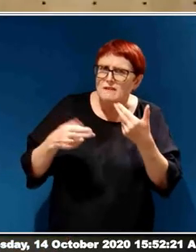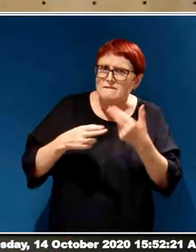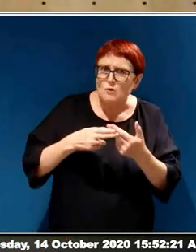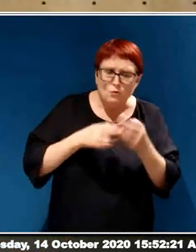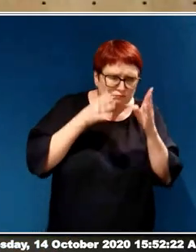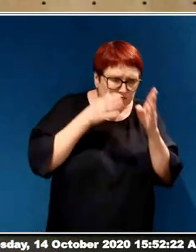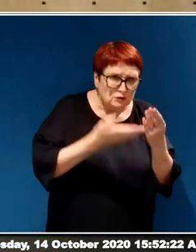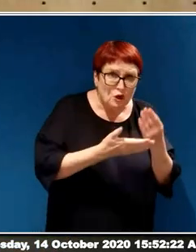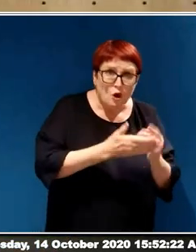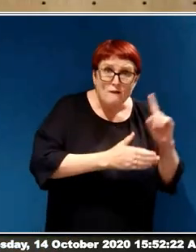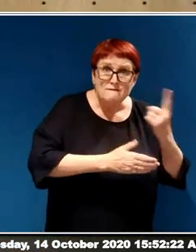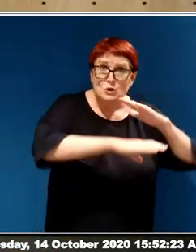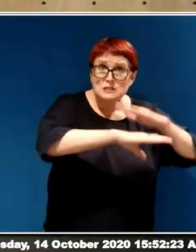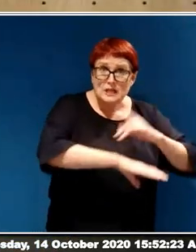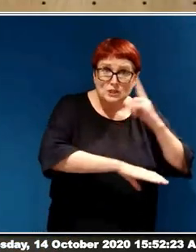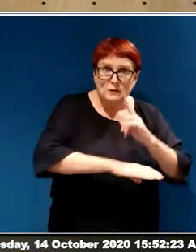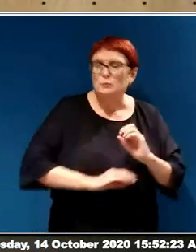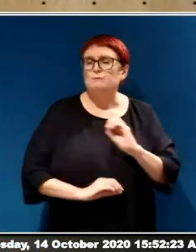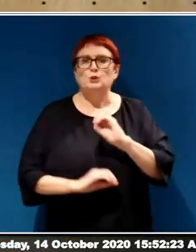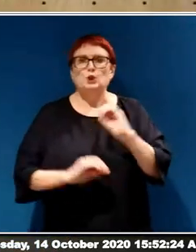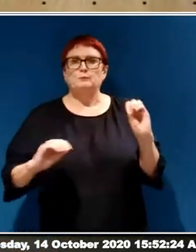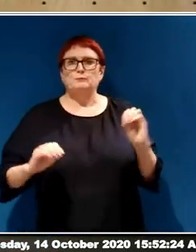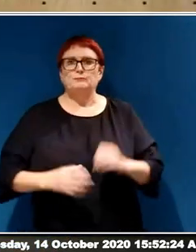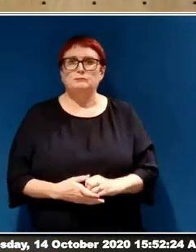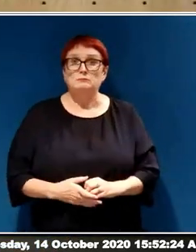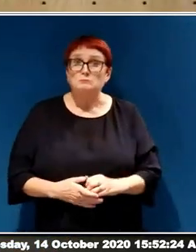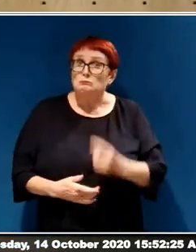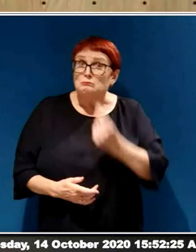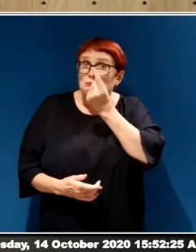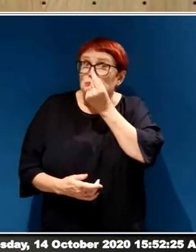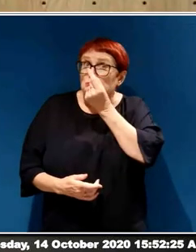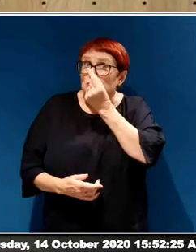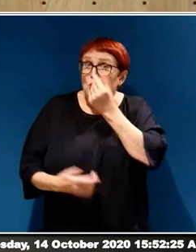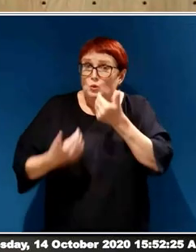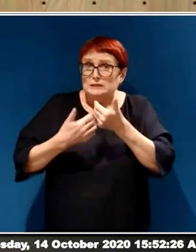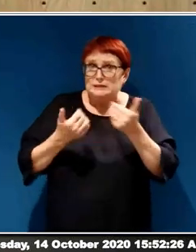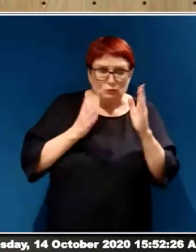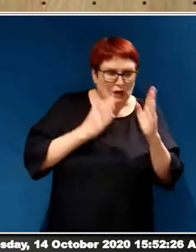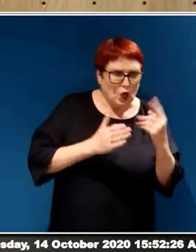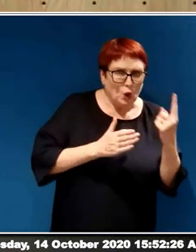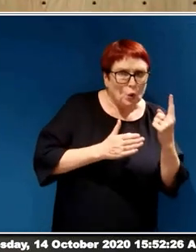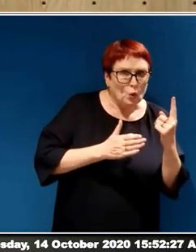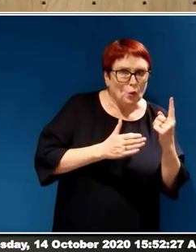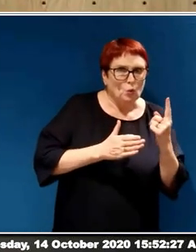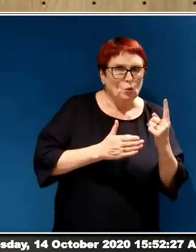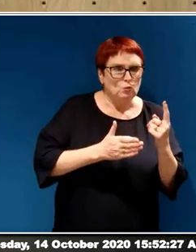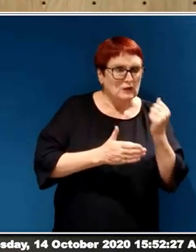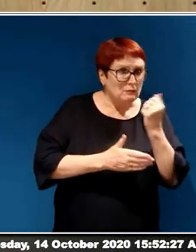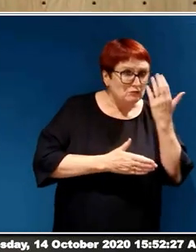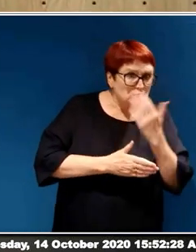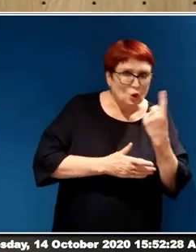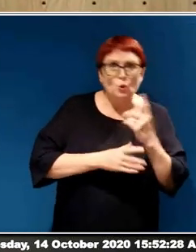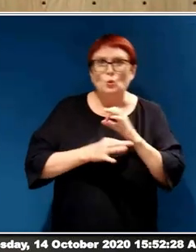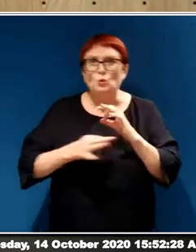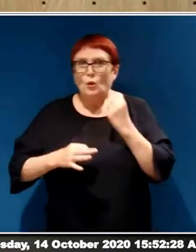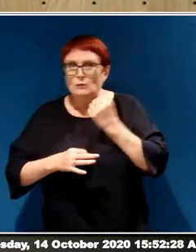It could be at the Government level but it's not publicly known, any disaggregation.